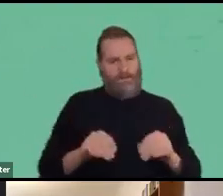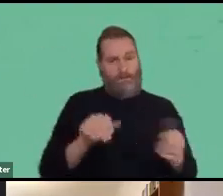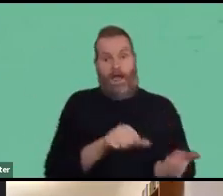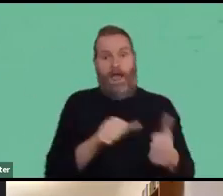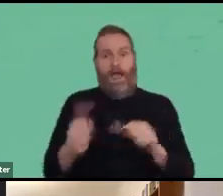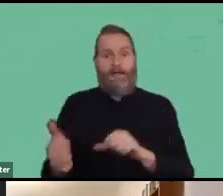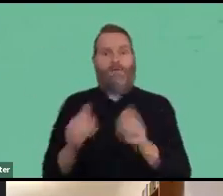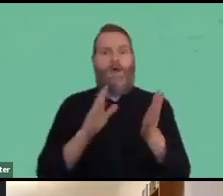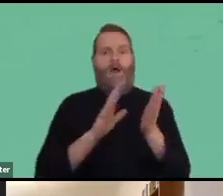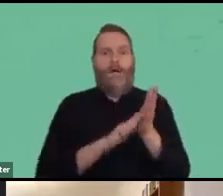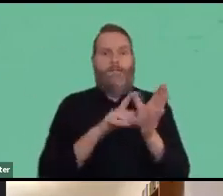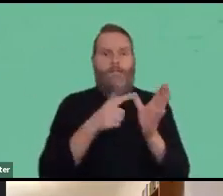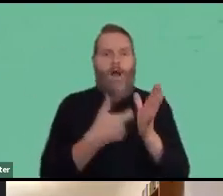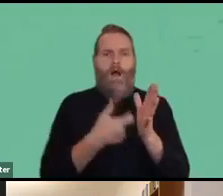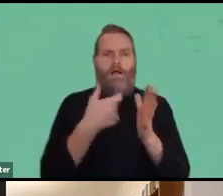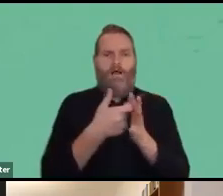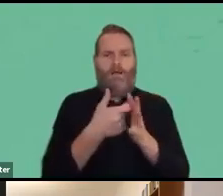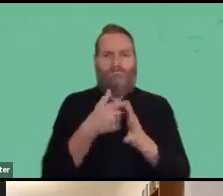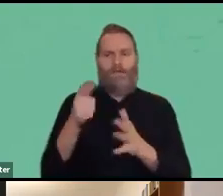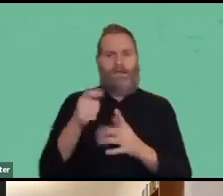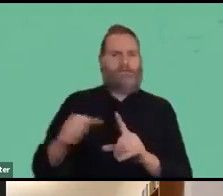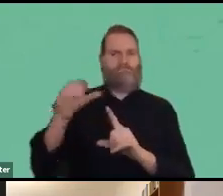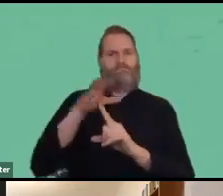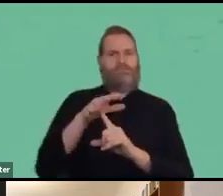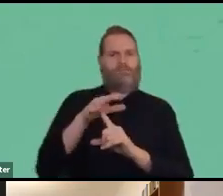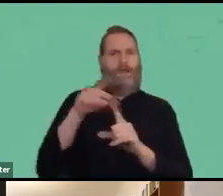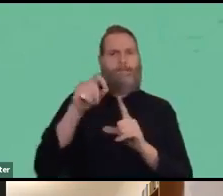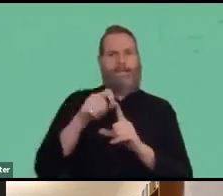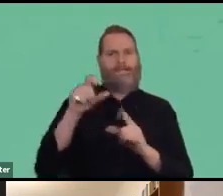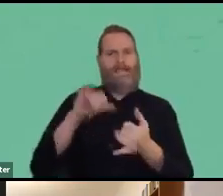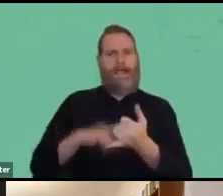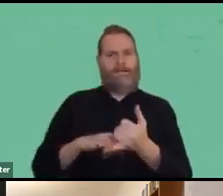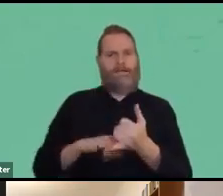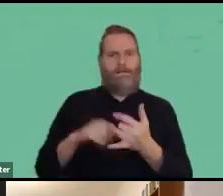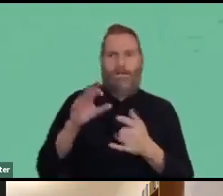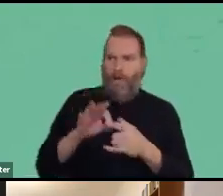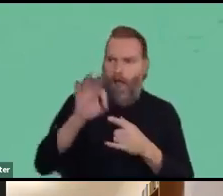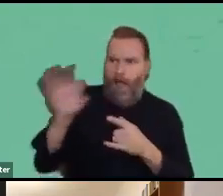to talk about the context of all of this and what what we do next because clearly you know